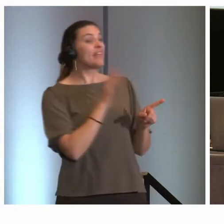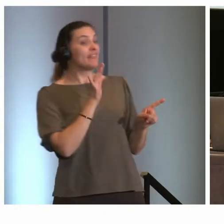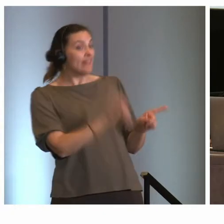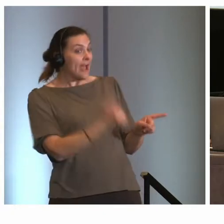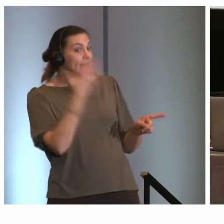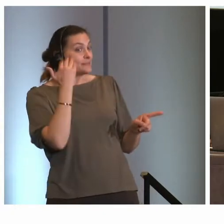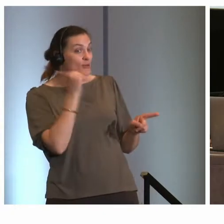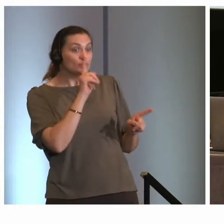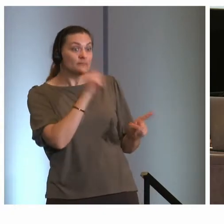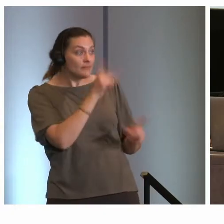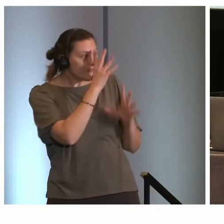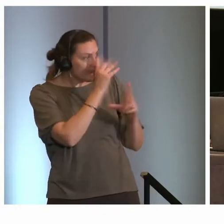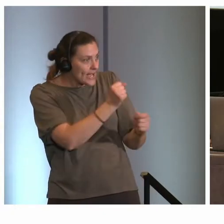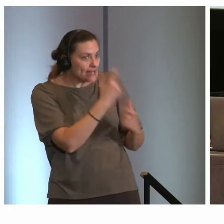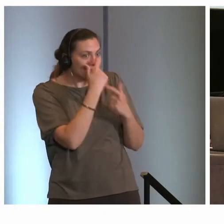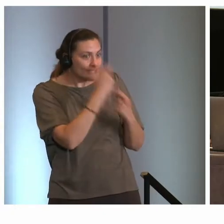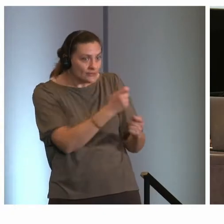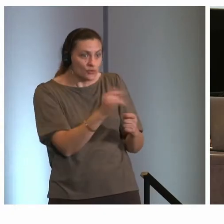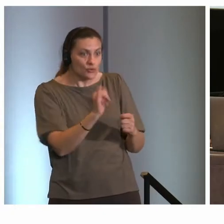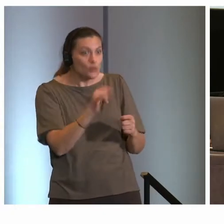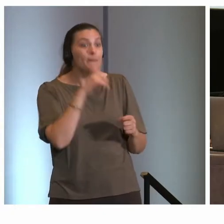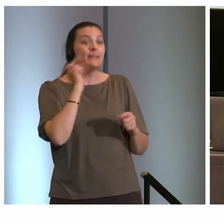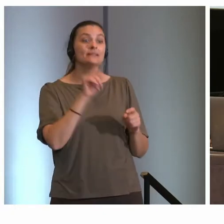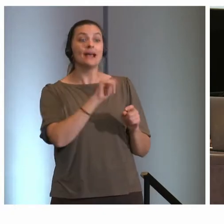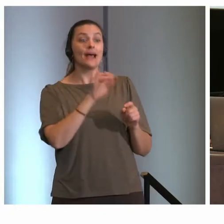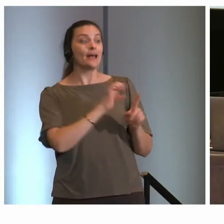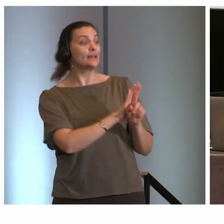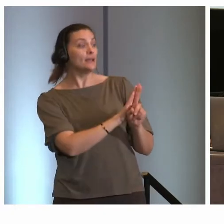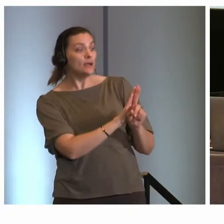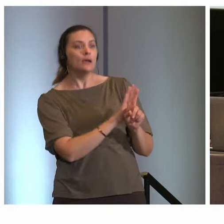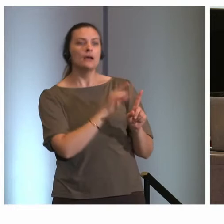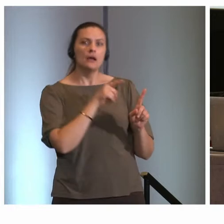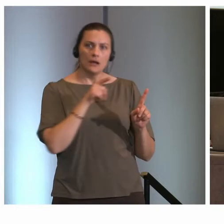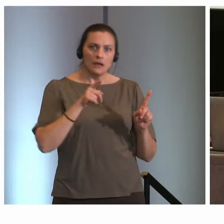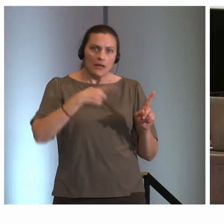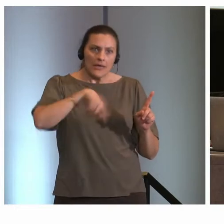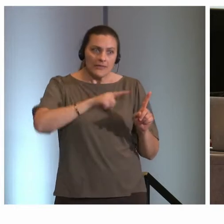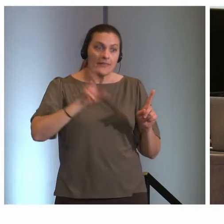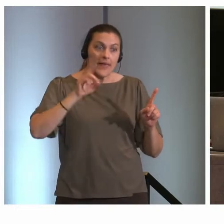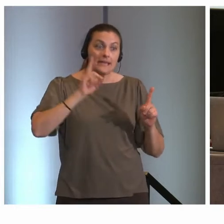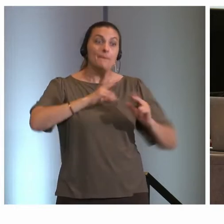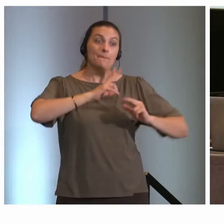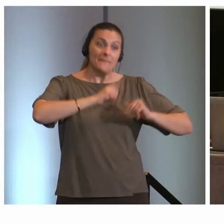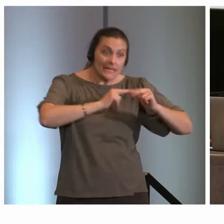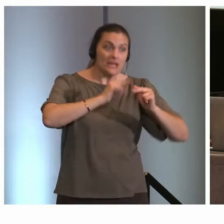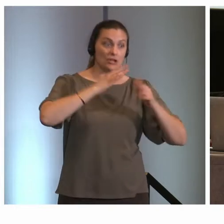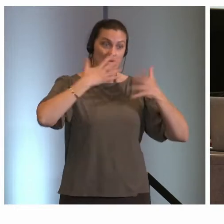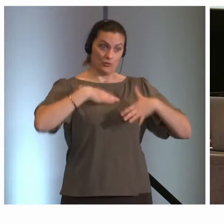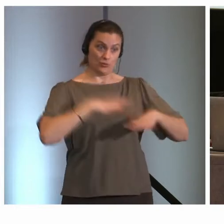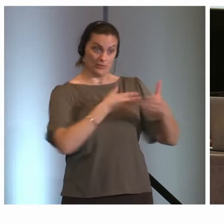a disability would win anything, right? Danny Woodburn: Ali's story is quite fascinating and unique